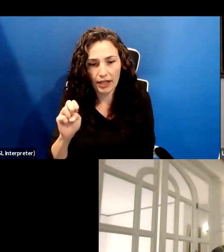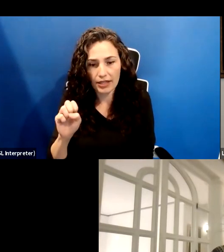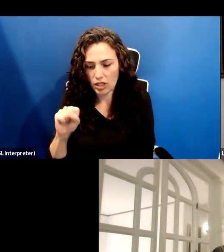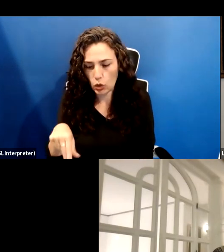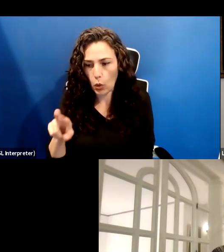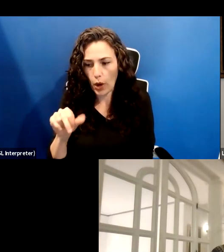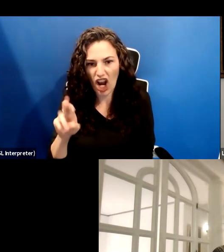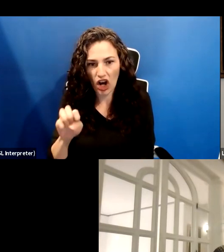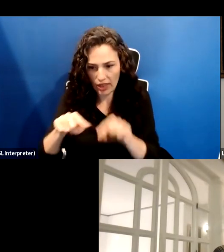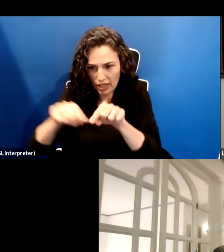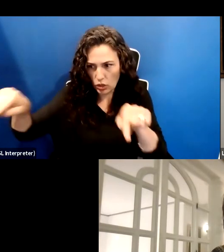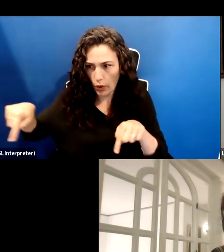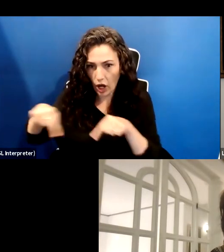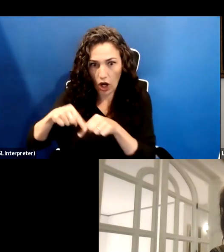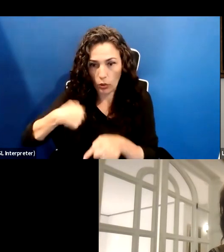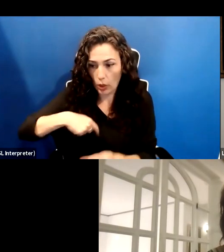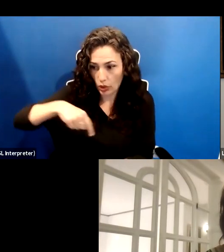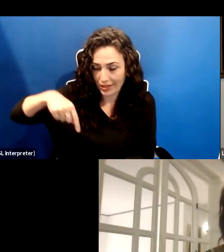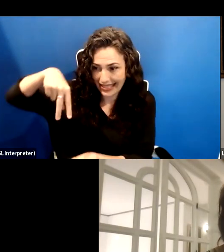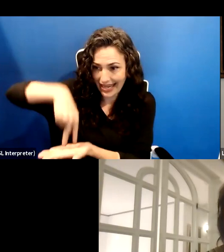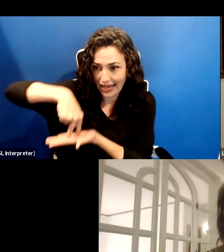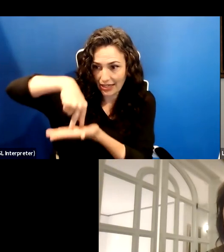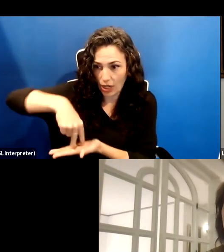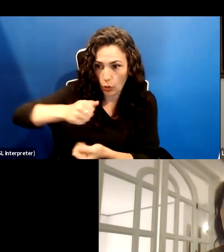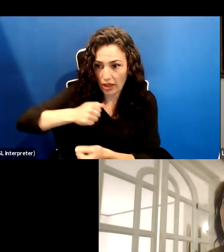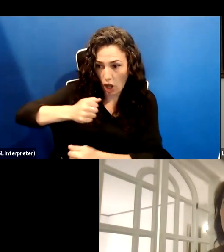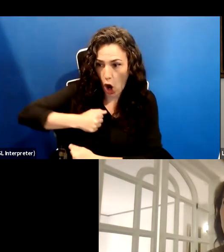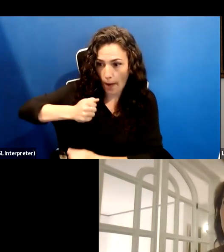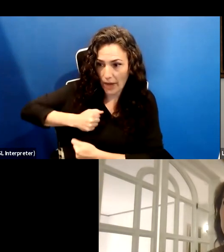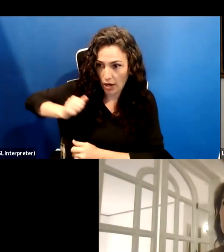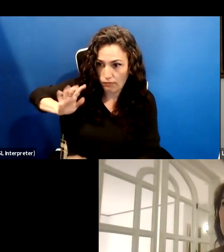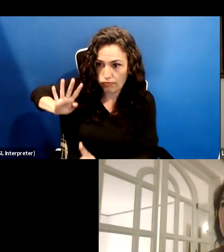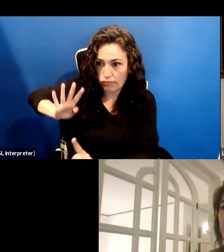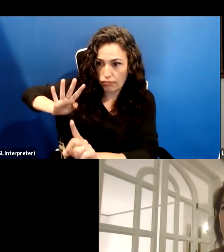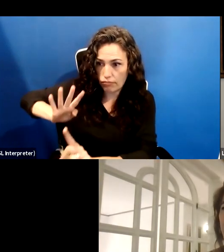and you had the army coming towards you or whatever. It wasn't like that, it was much more,